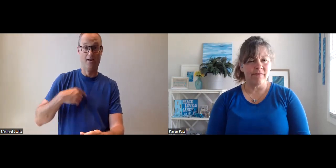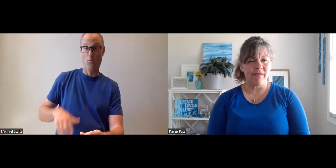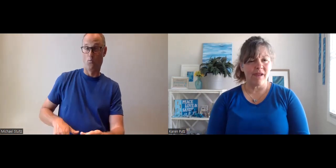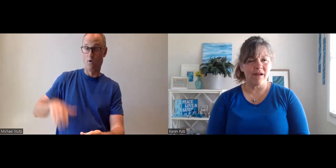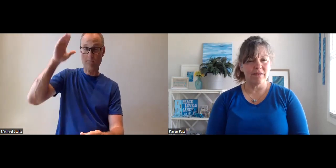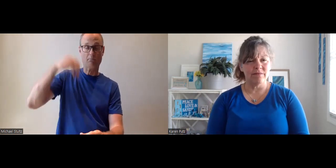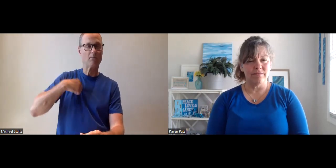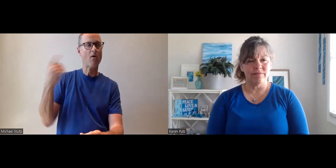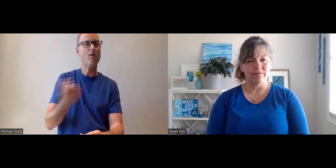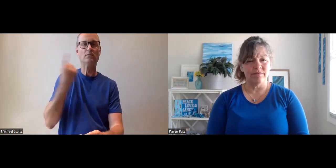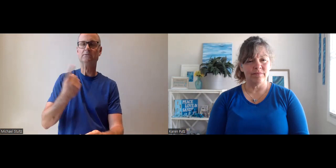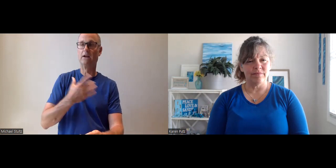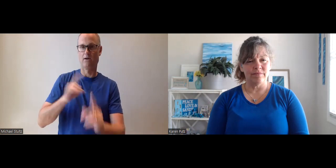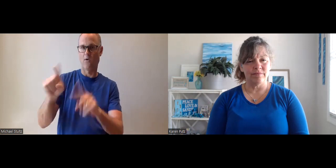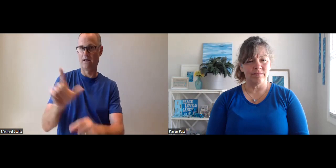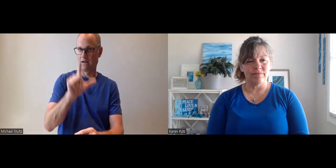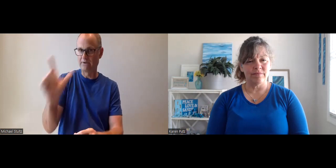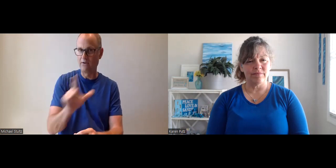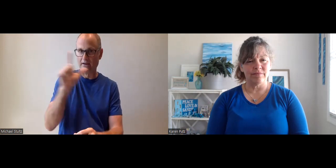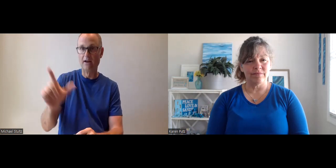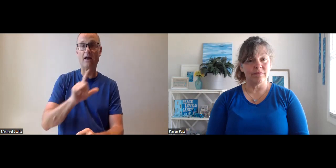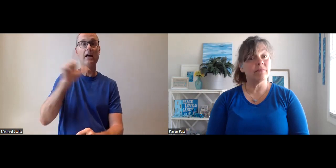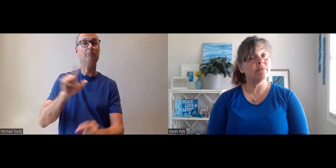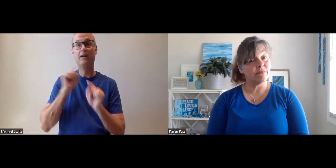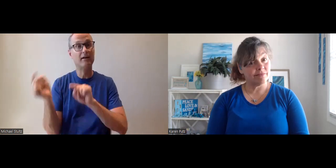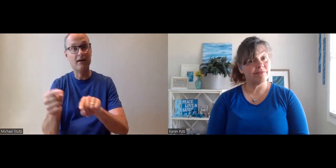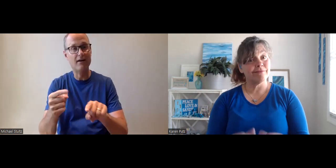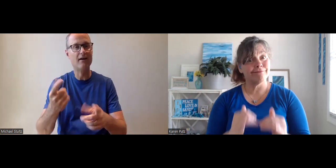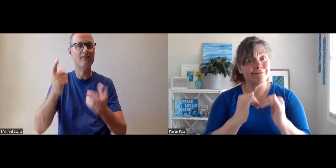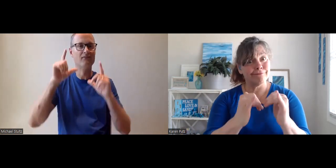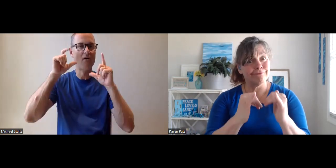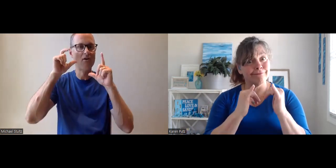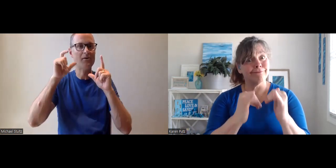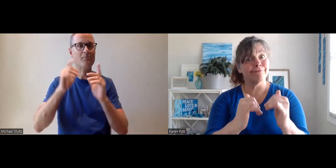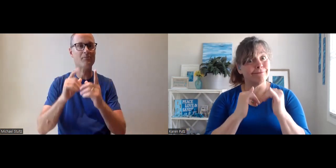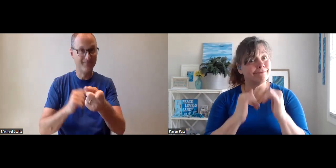Michael: Sure. sure. Growing up, I've always gone to the library and I would take some photographs too,